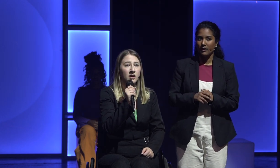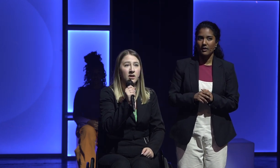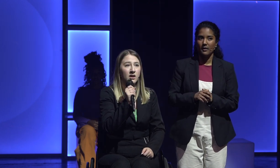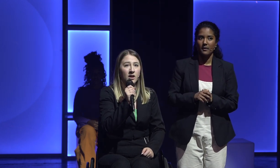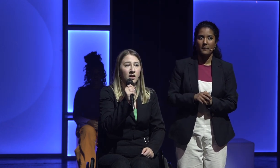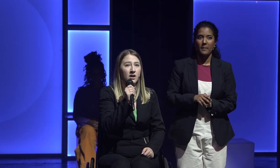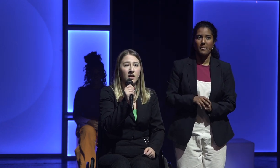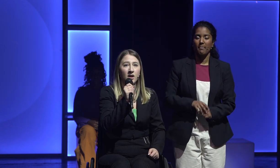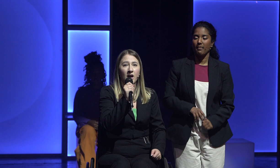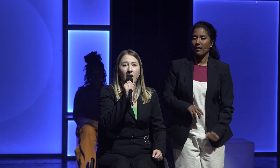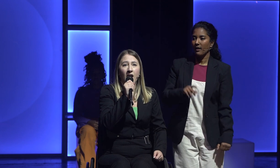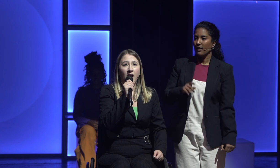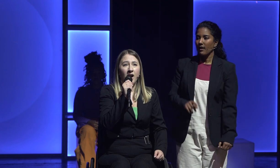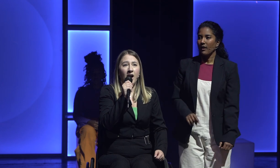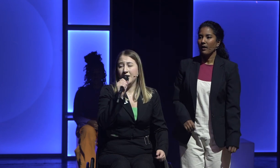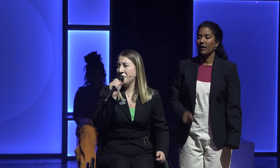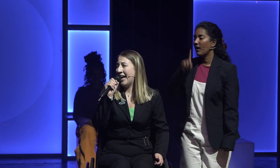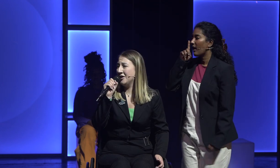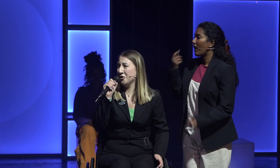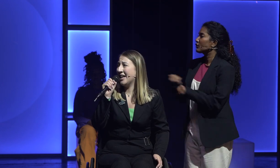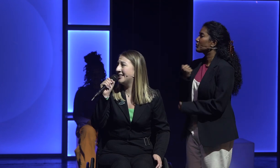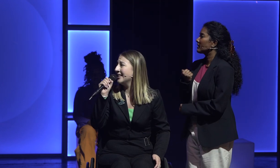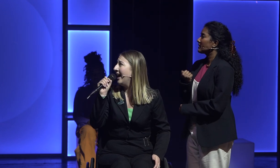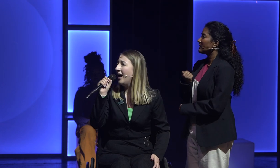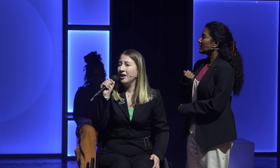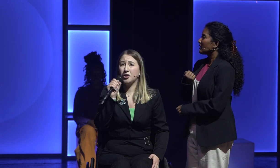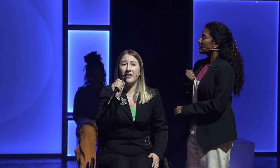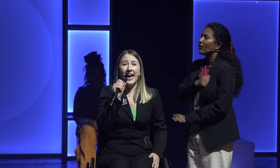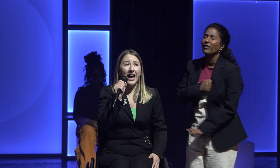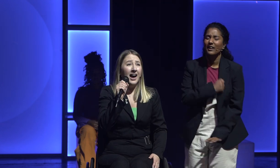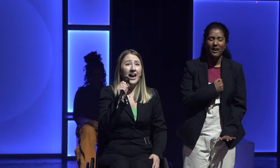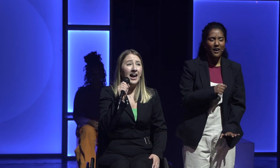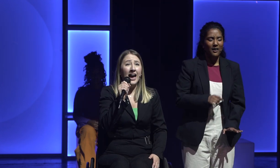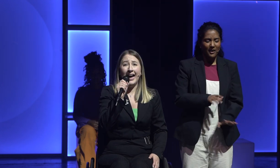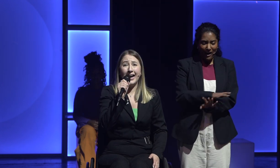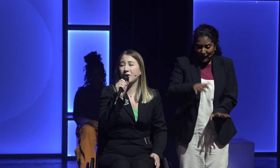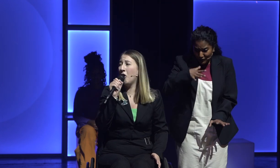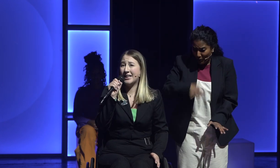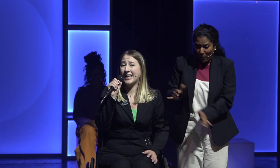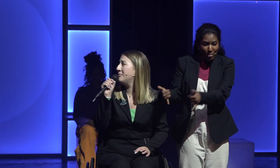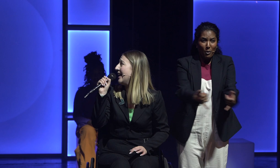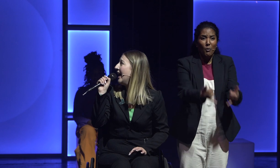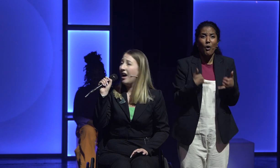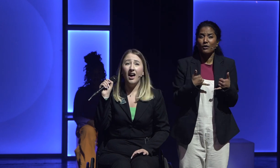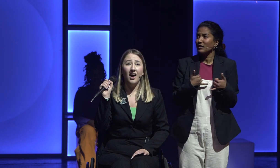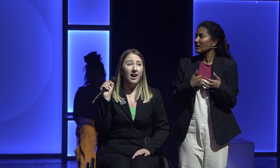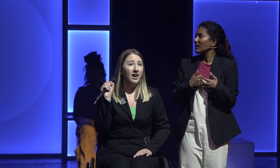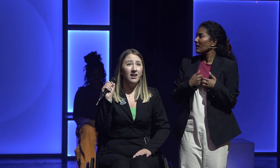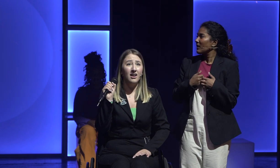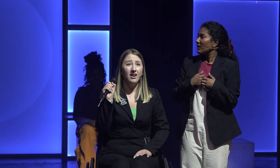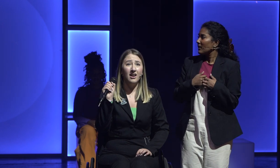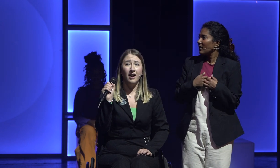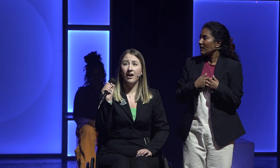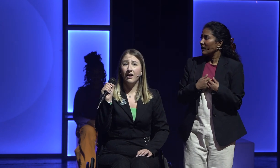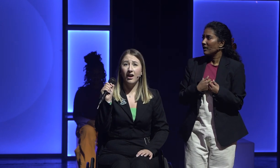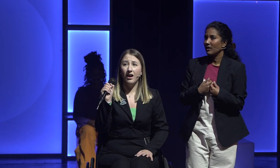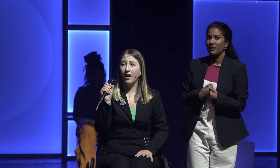I don't think I can do this. Sorry, I can't accept it.